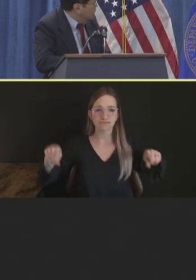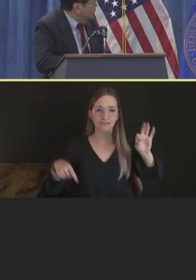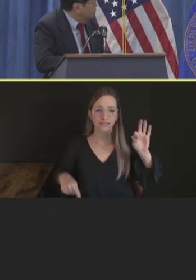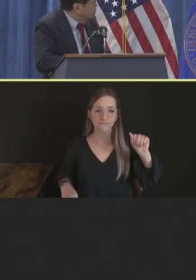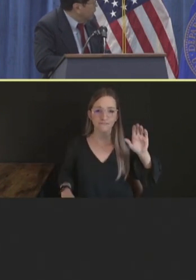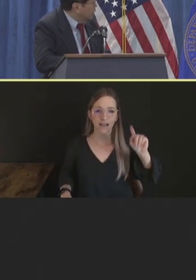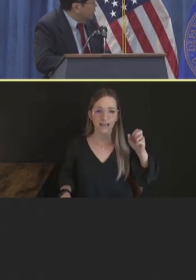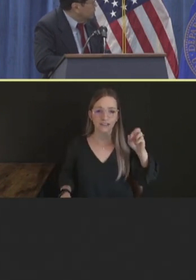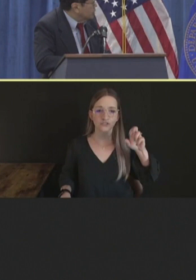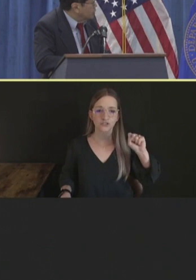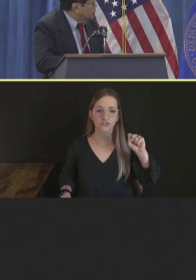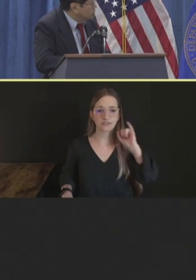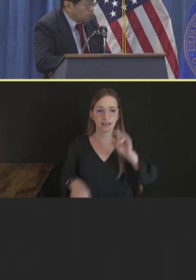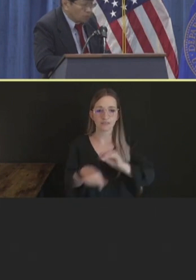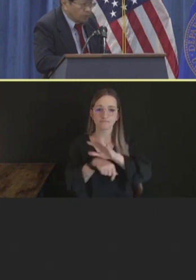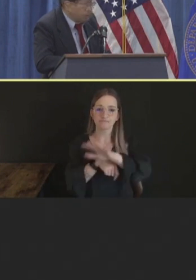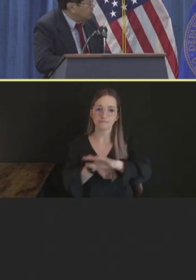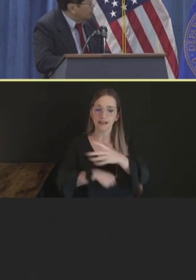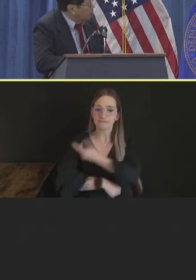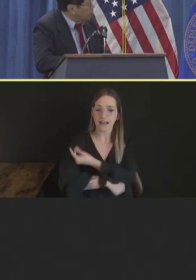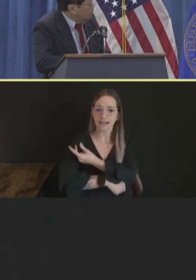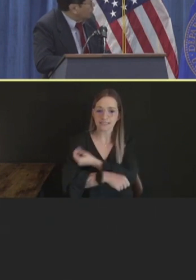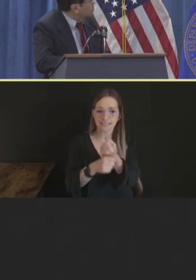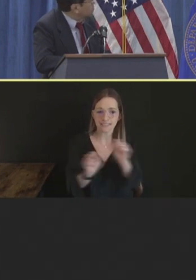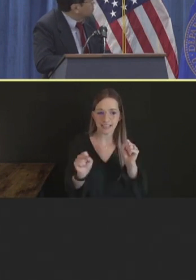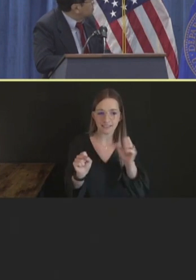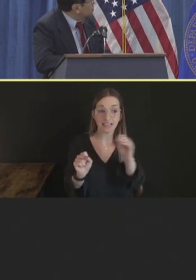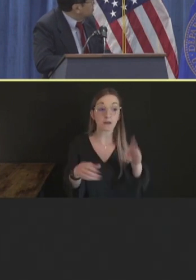then provide a continuous improvement framework.